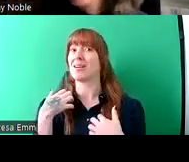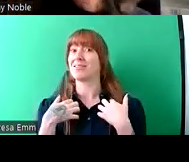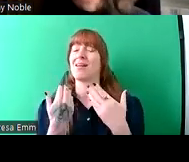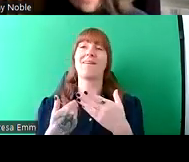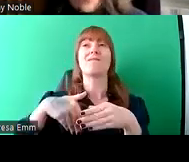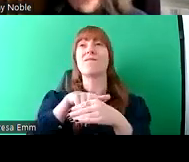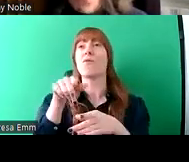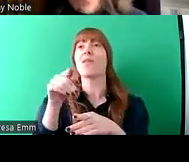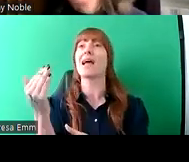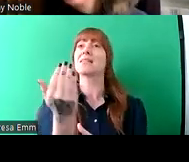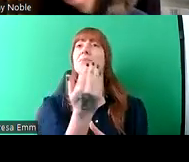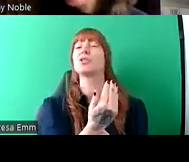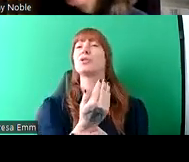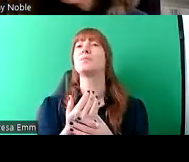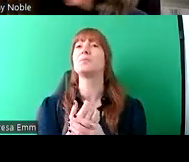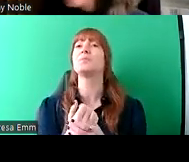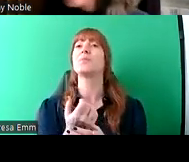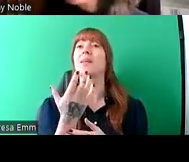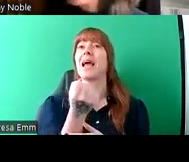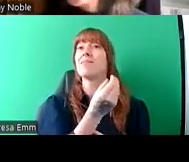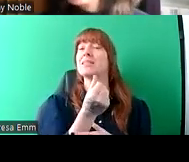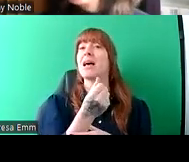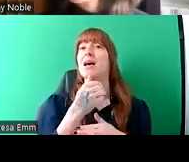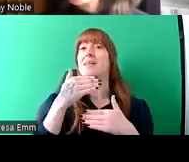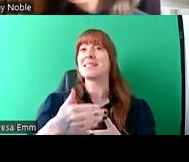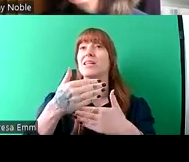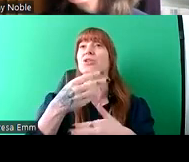We've also got a couple of our Section 28 placards [that] have gone on long-term display at the